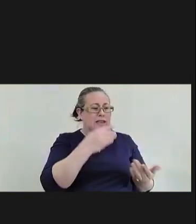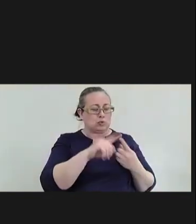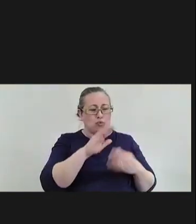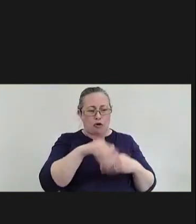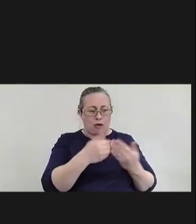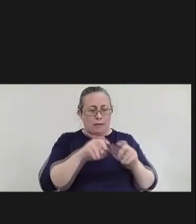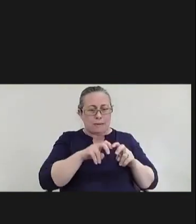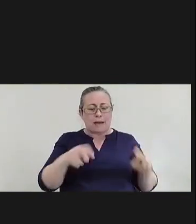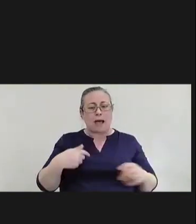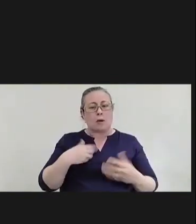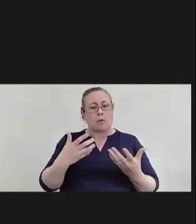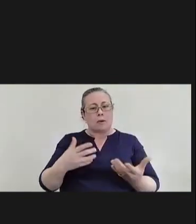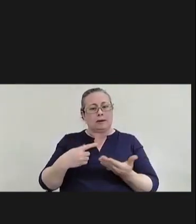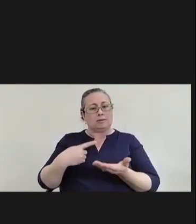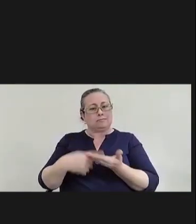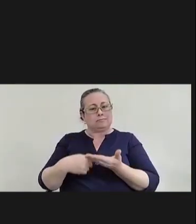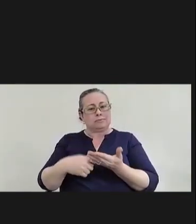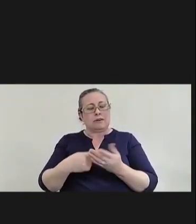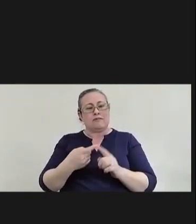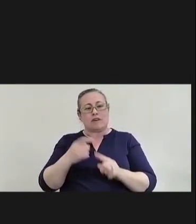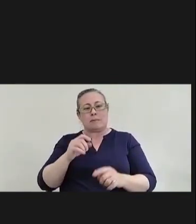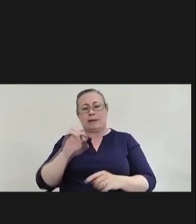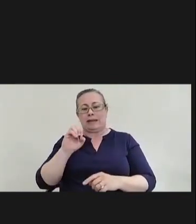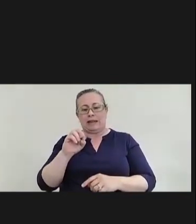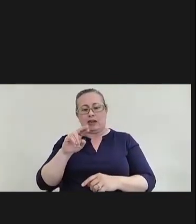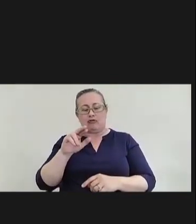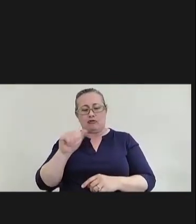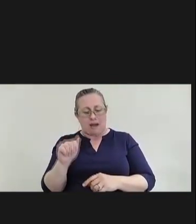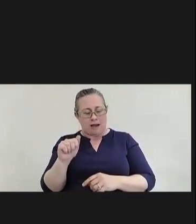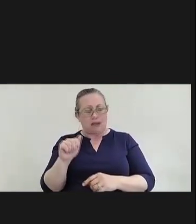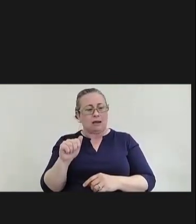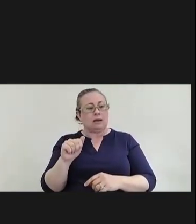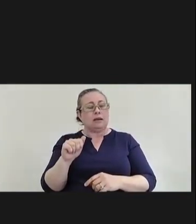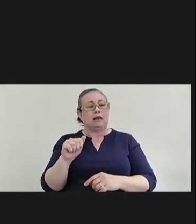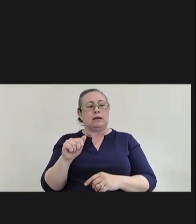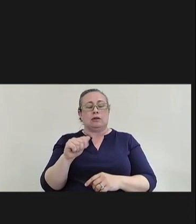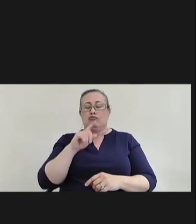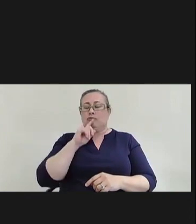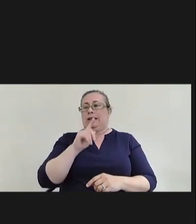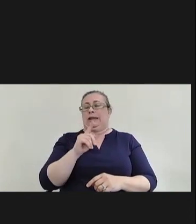the American Immunization Registry Association. We're really thrilled that this important work